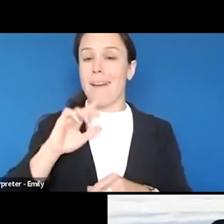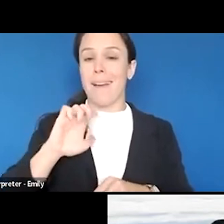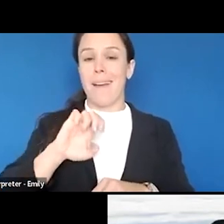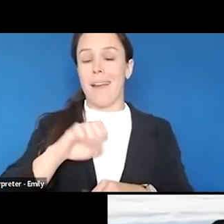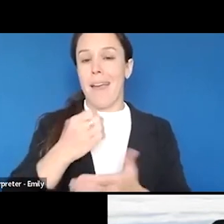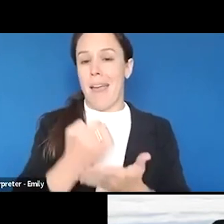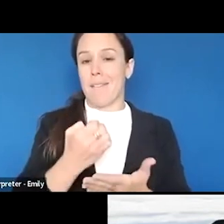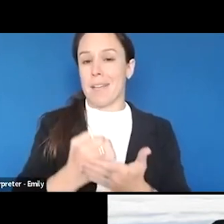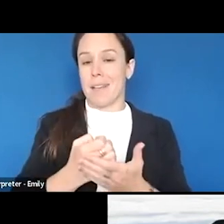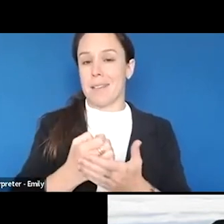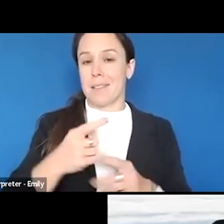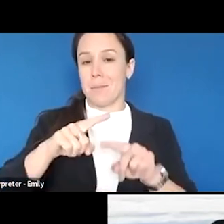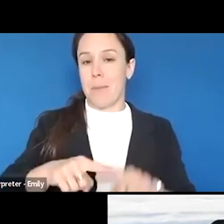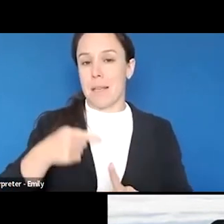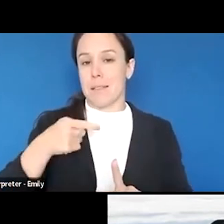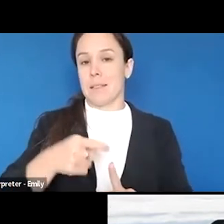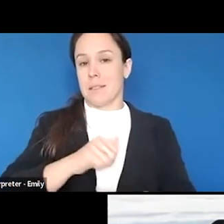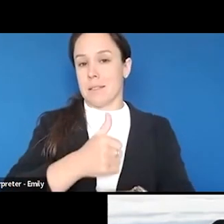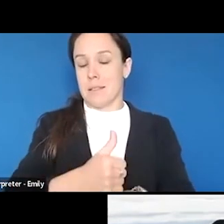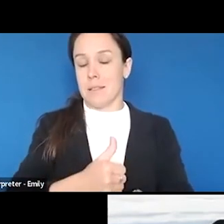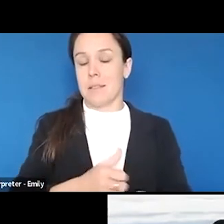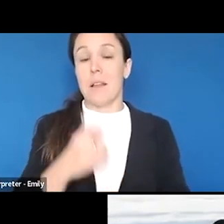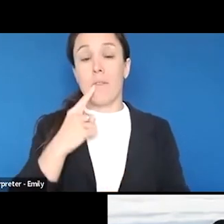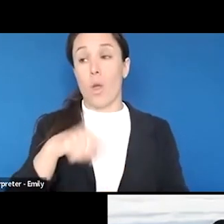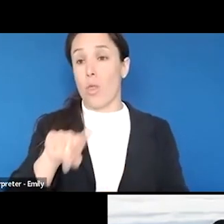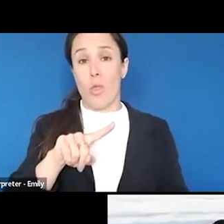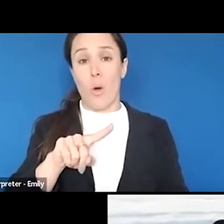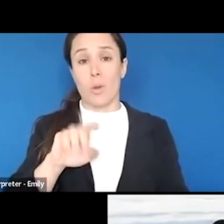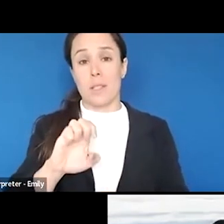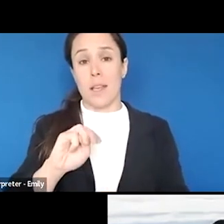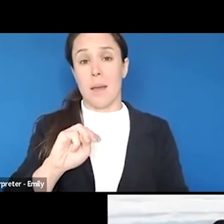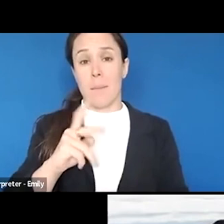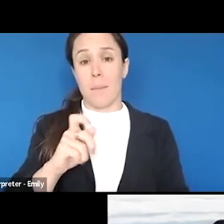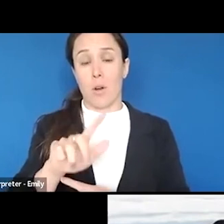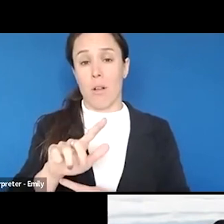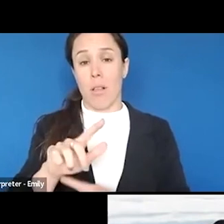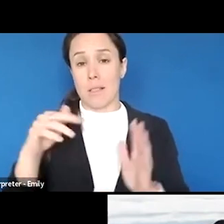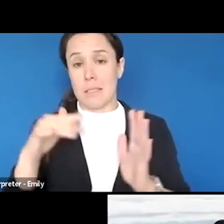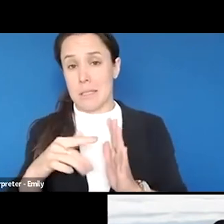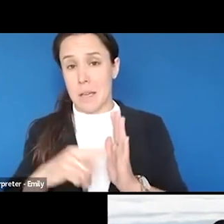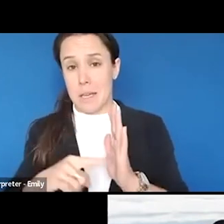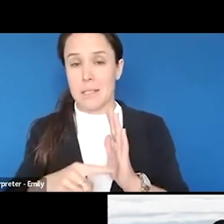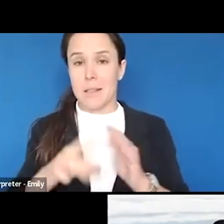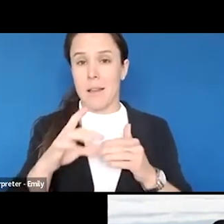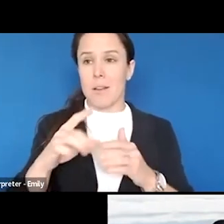from controlled empirical studies fed into the design of guidelines which then led to the tools